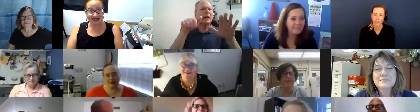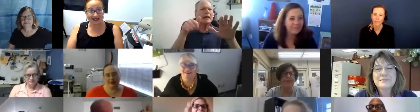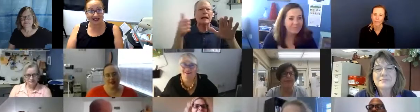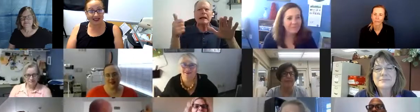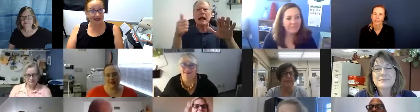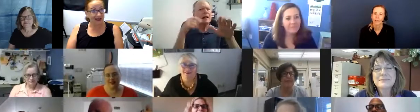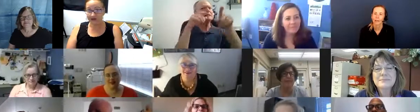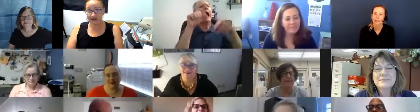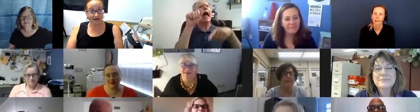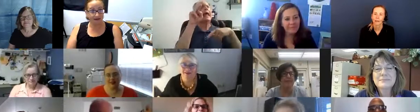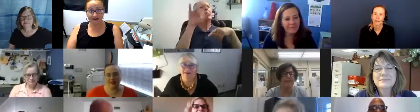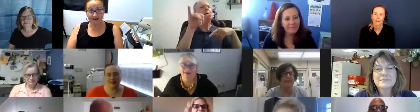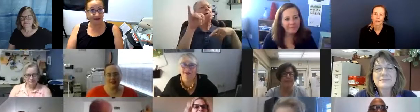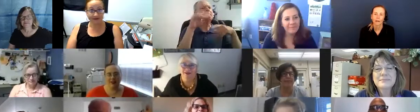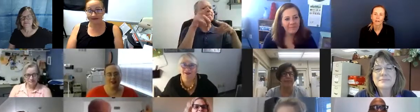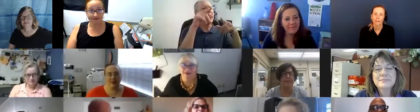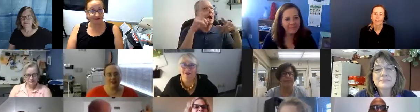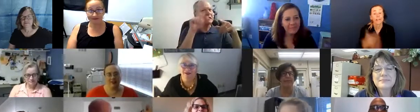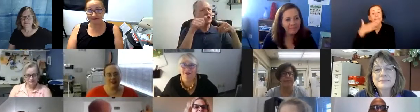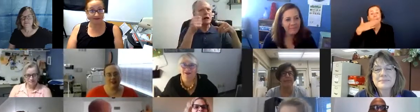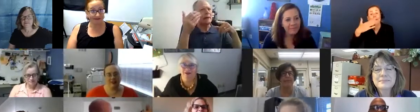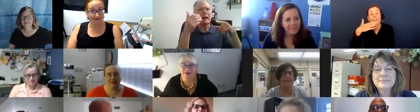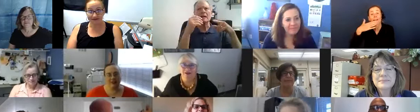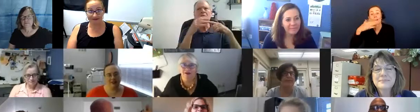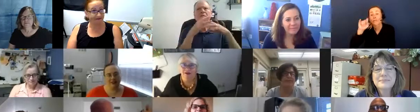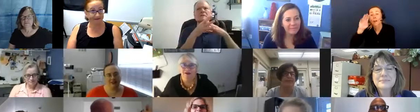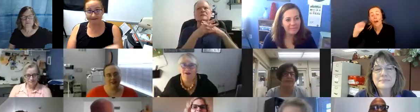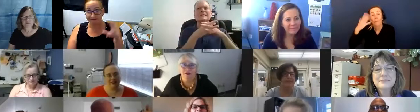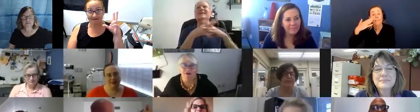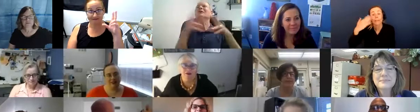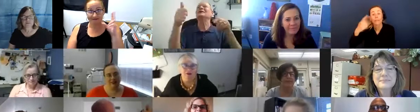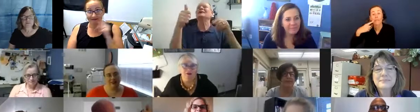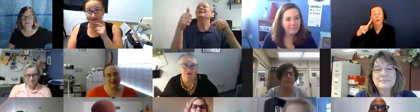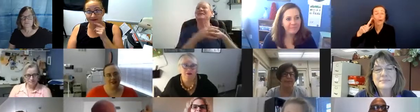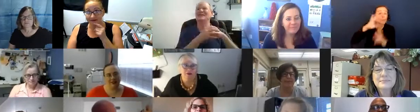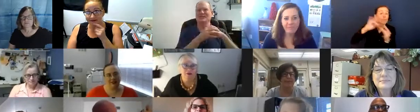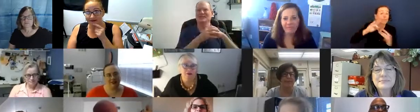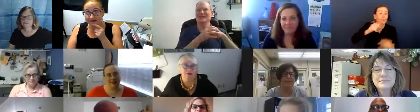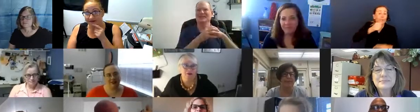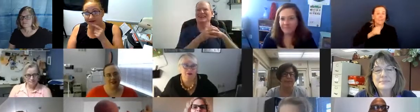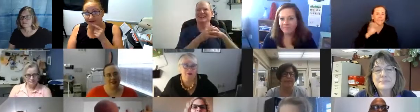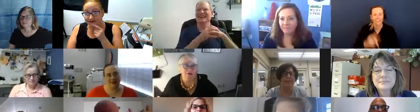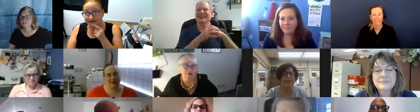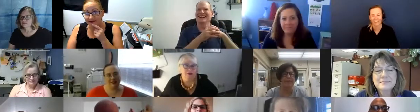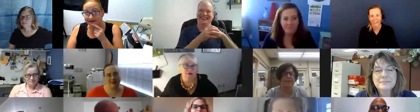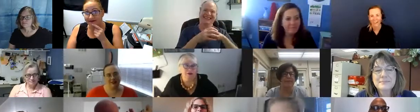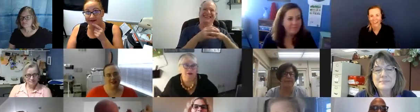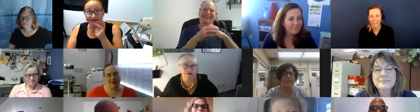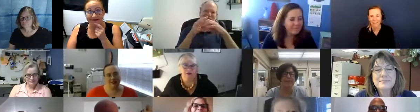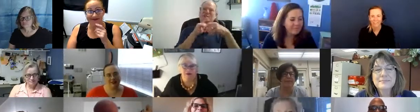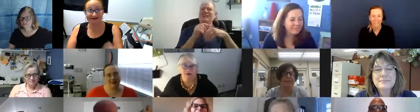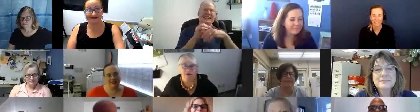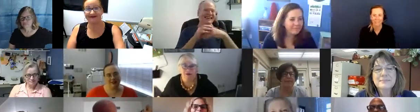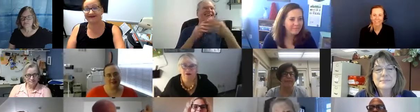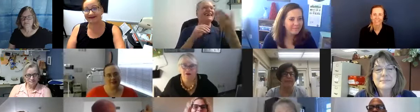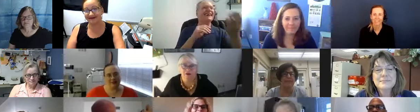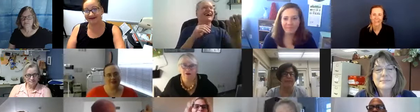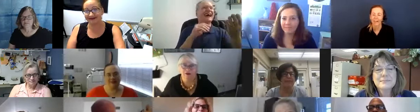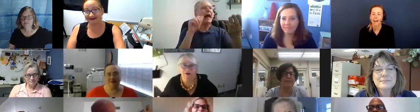Tom: Is there anybody else, Amy? Amy, is there anybody else?